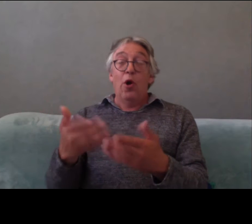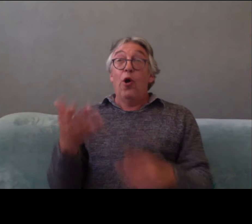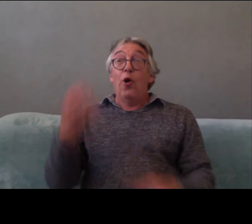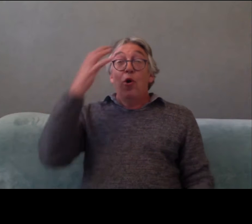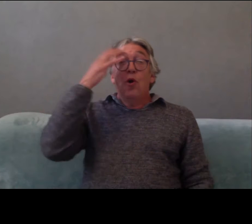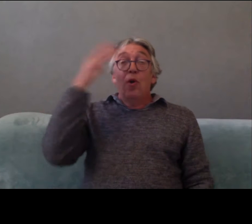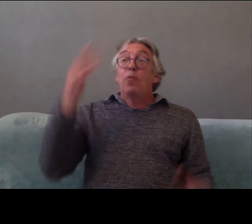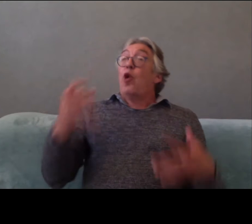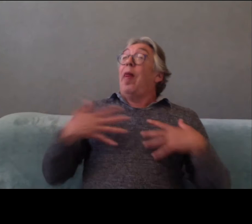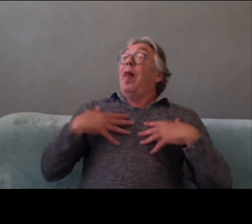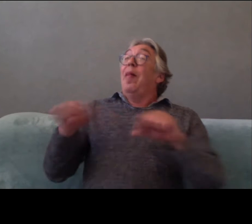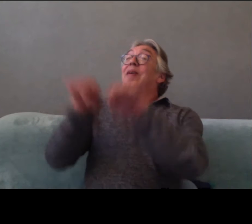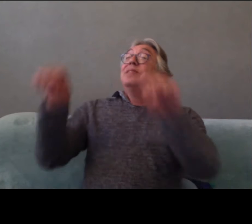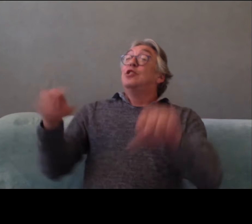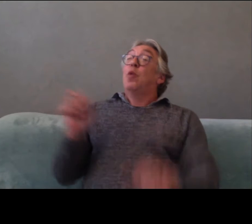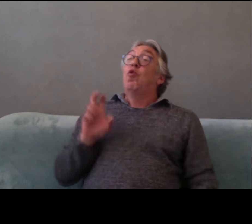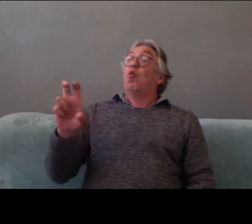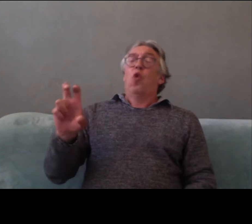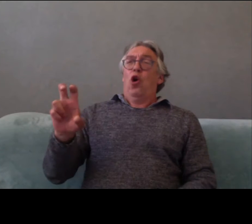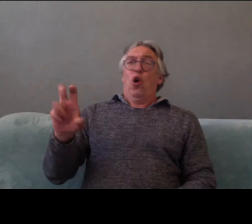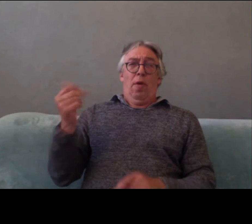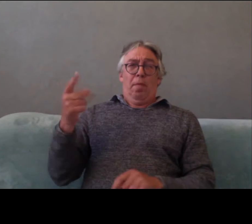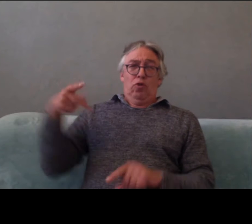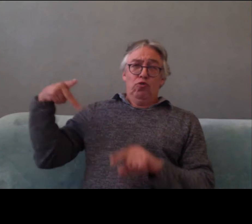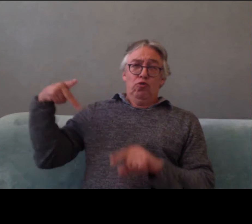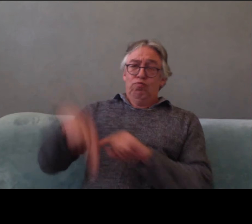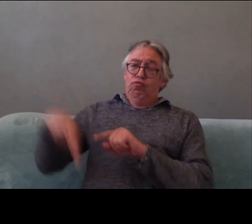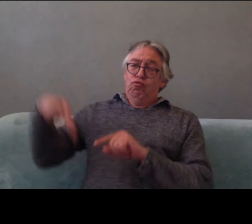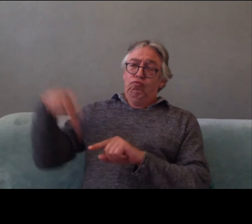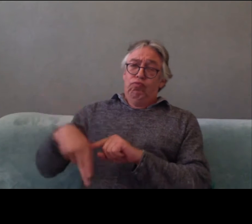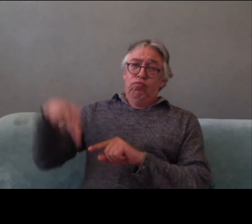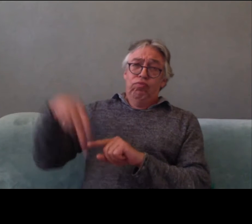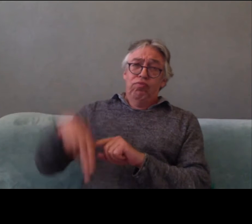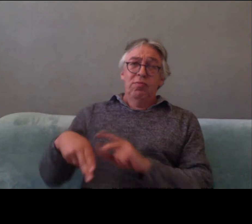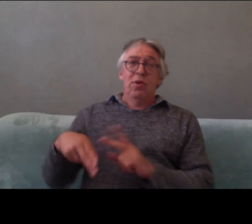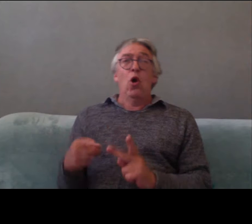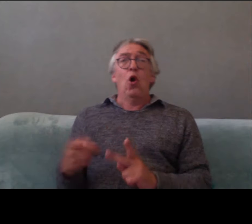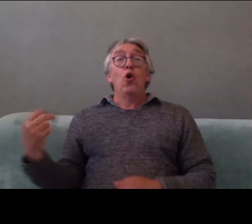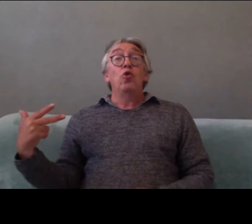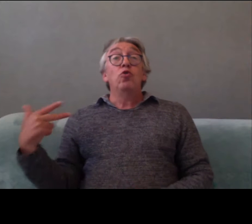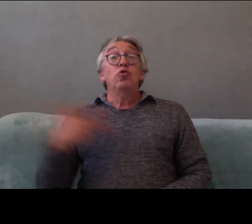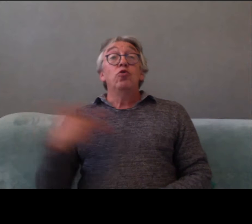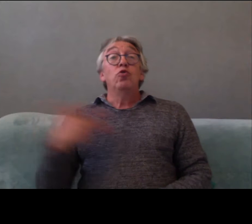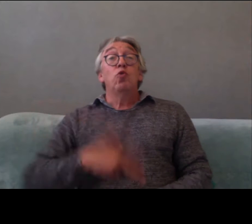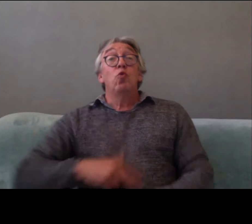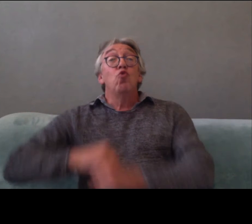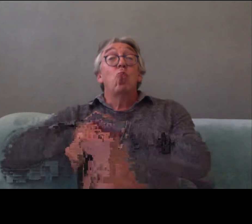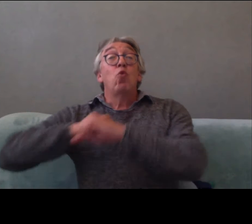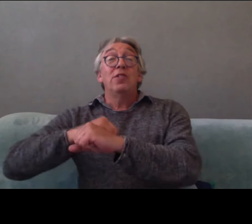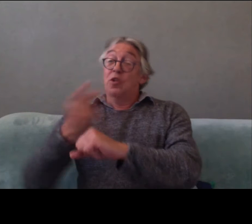In social protection systems. We need in Europe to return to the roots.